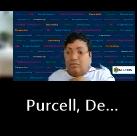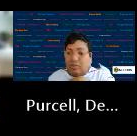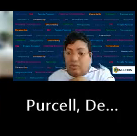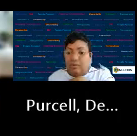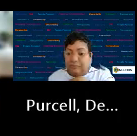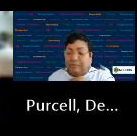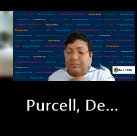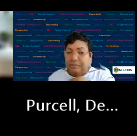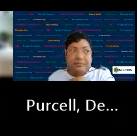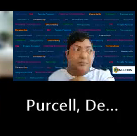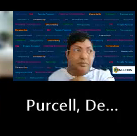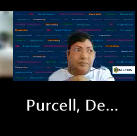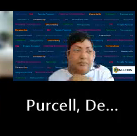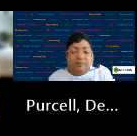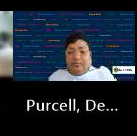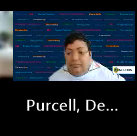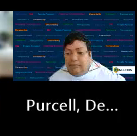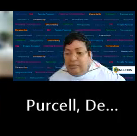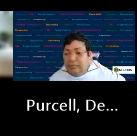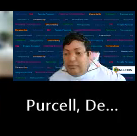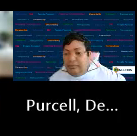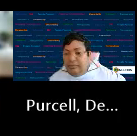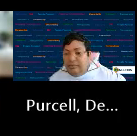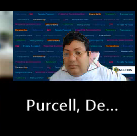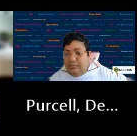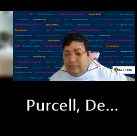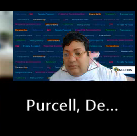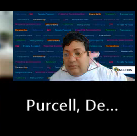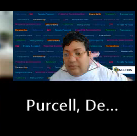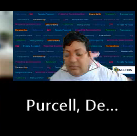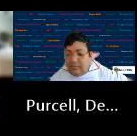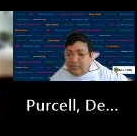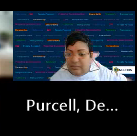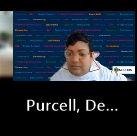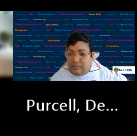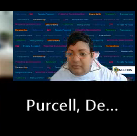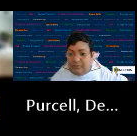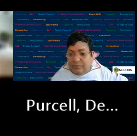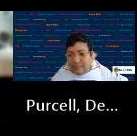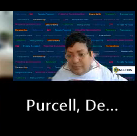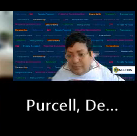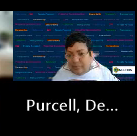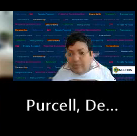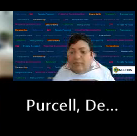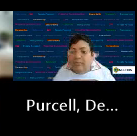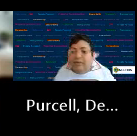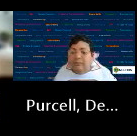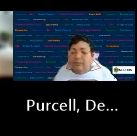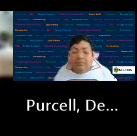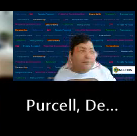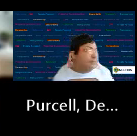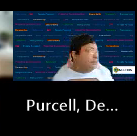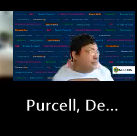Development, but also who currently volunteer voluntarily use a significant amount of universal design in their?